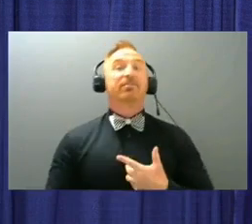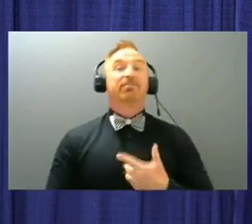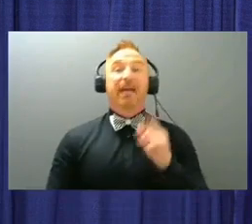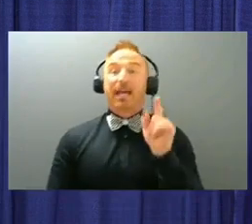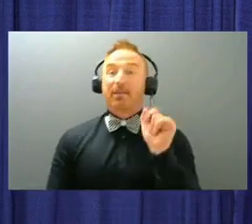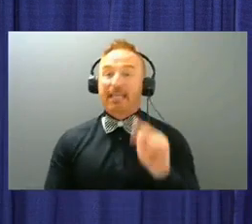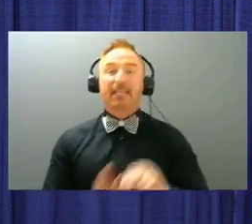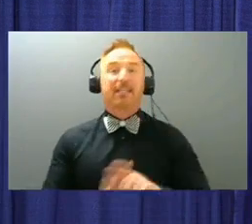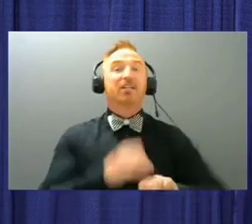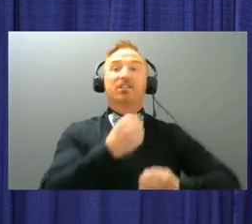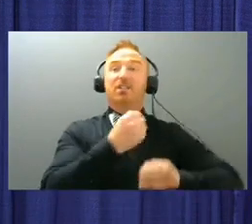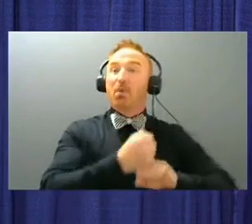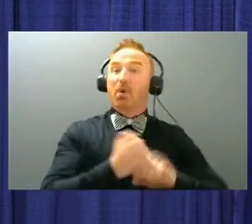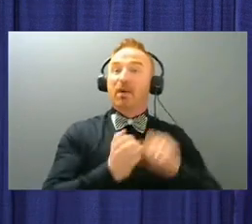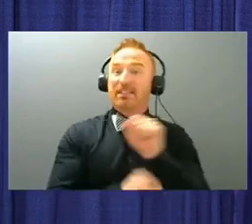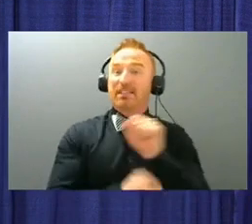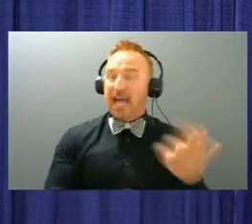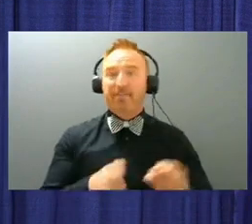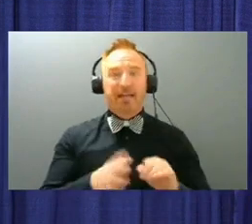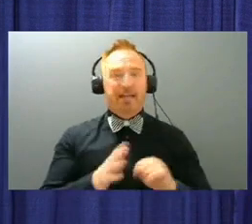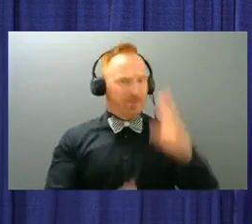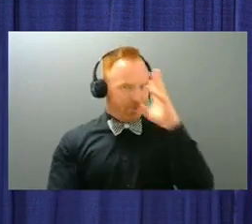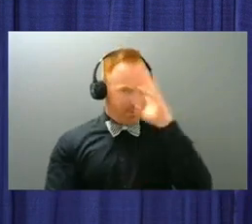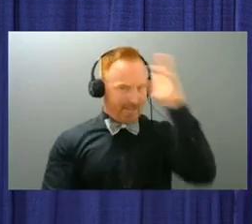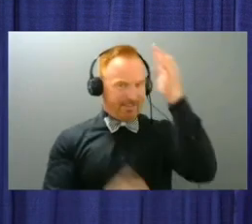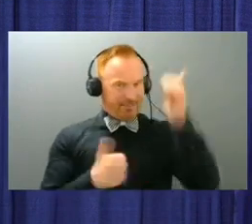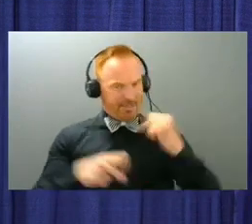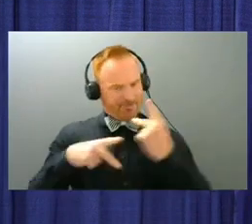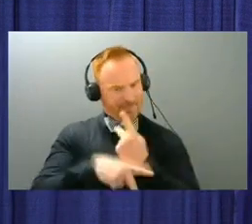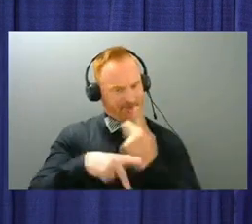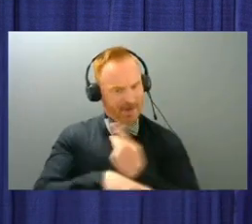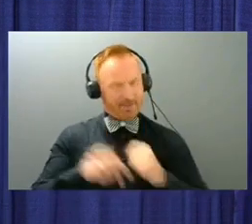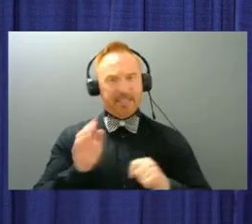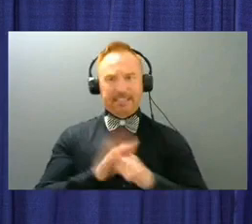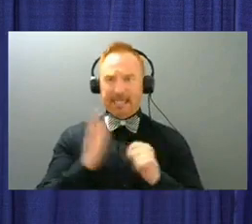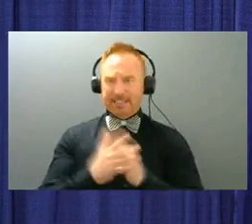have worked so creatively and with such passion to make the